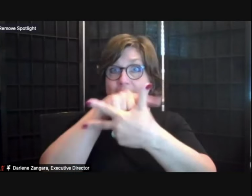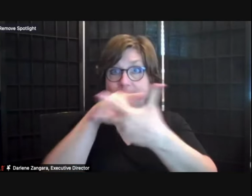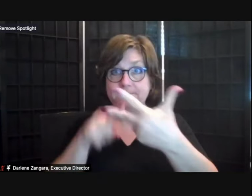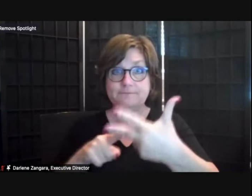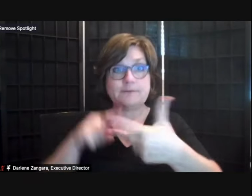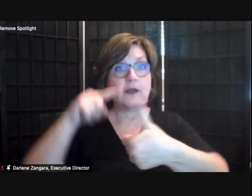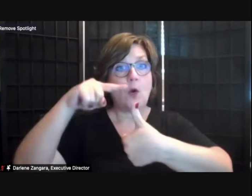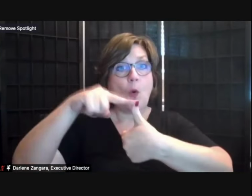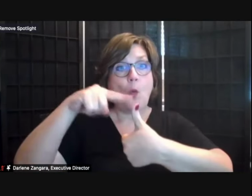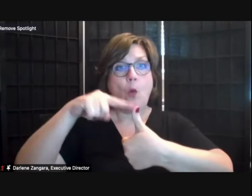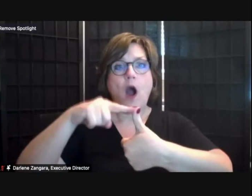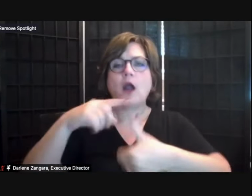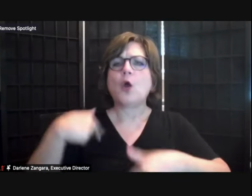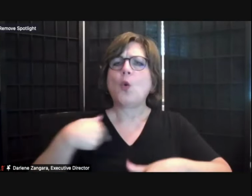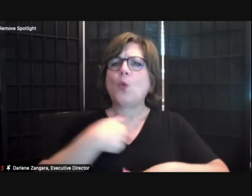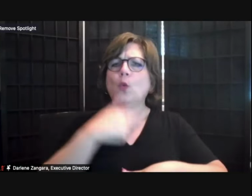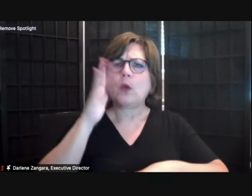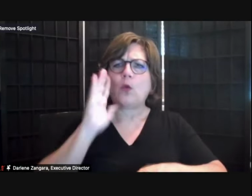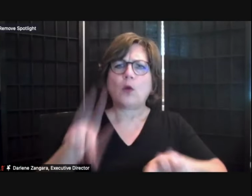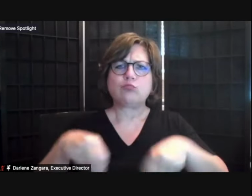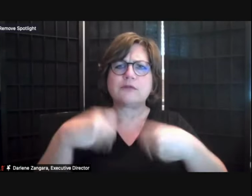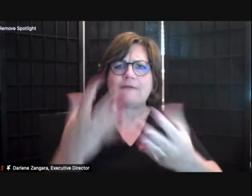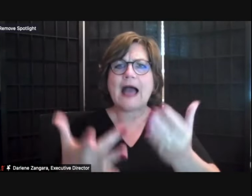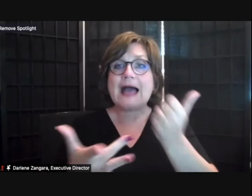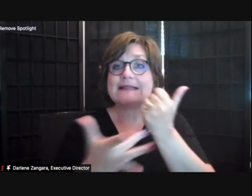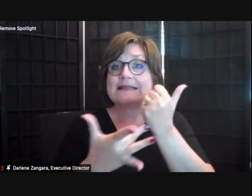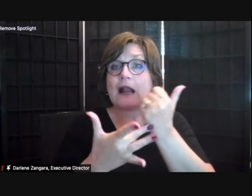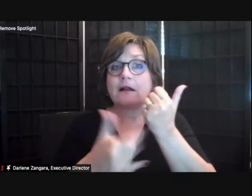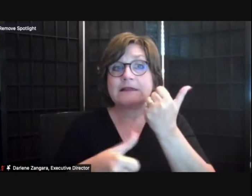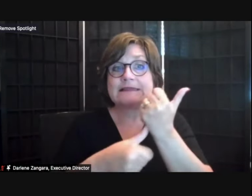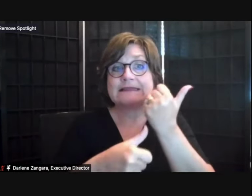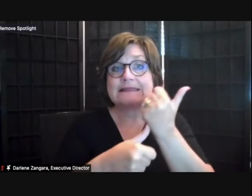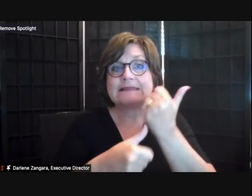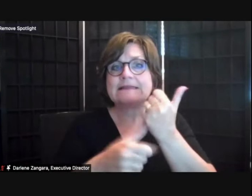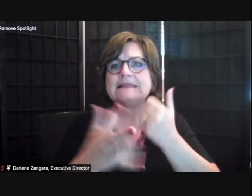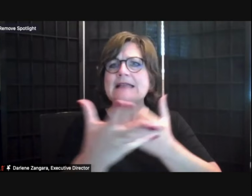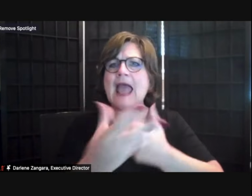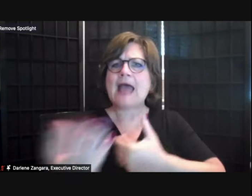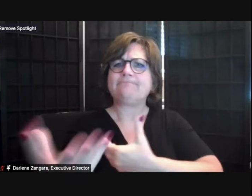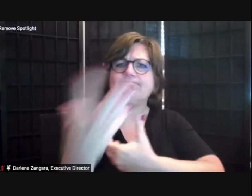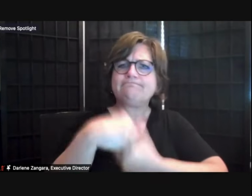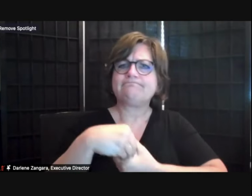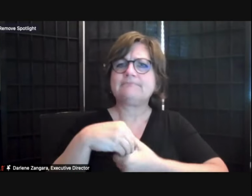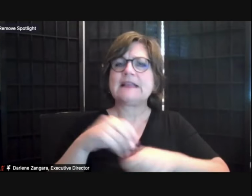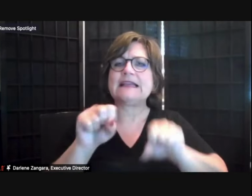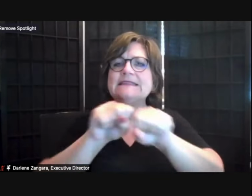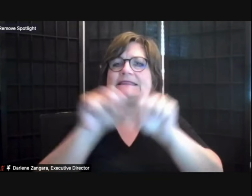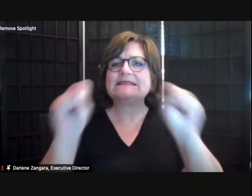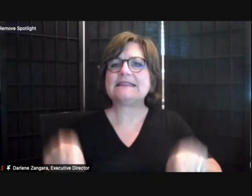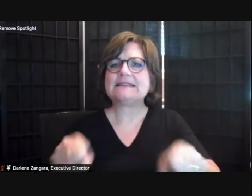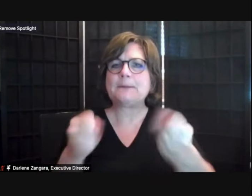1. We will provide technical assistance and engage in systems advocacy